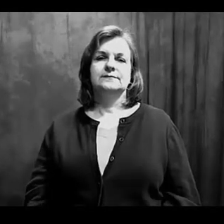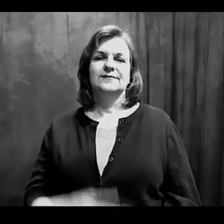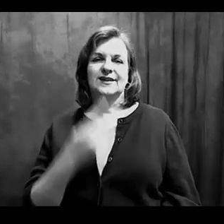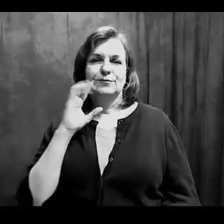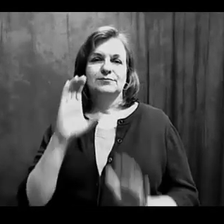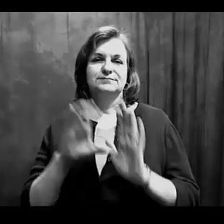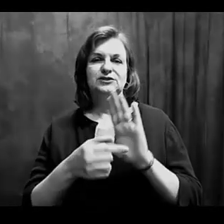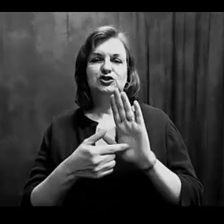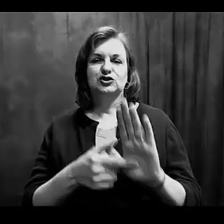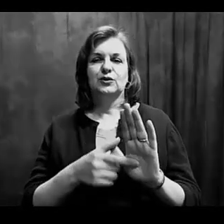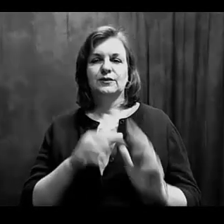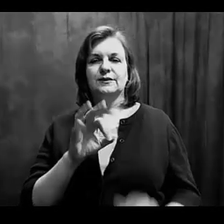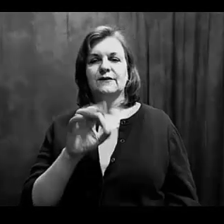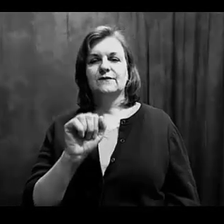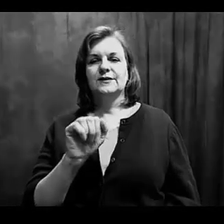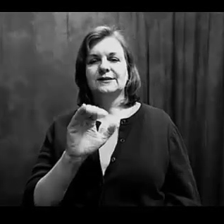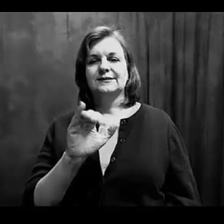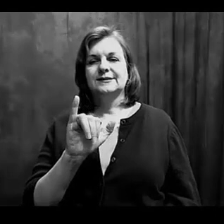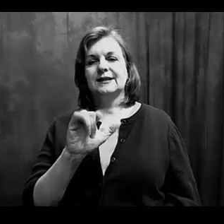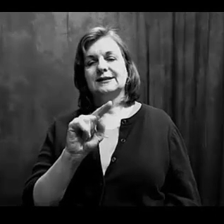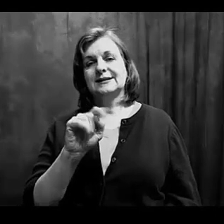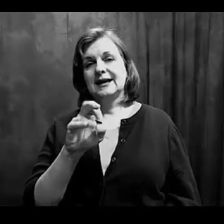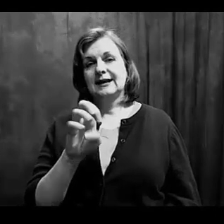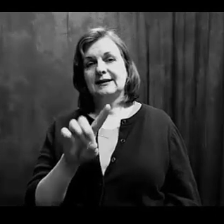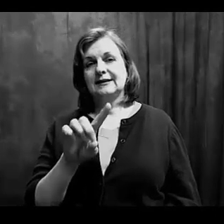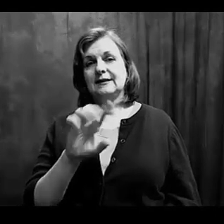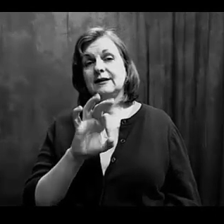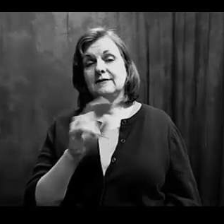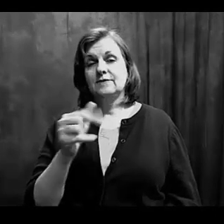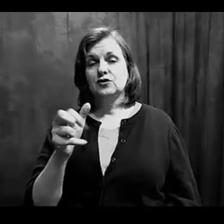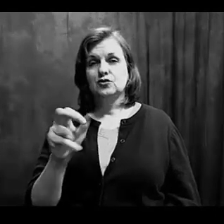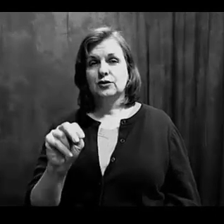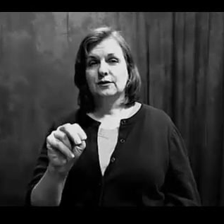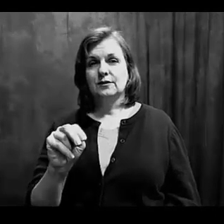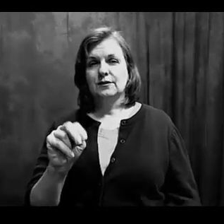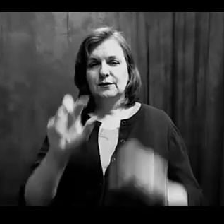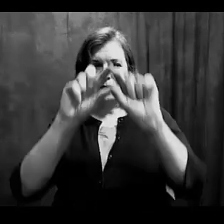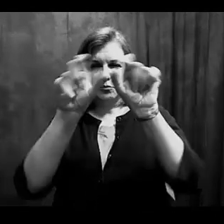so this is facilitated diffusion notice this protein